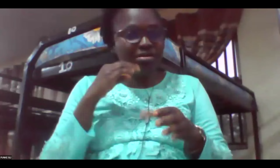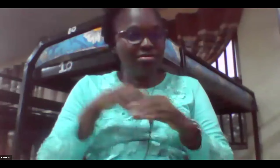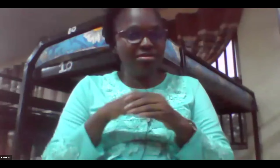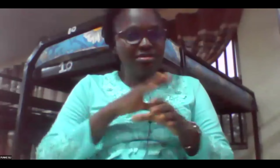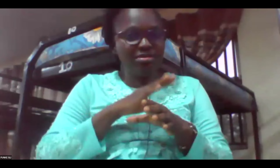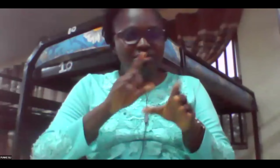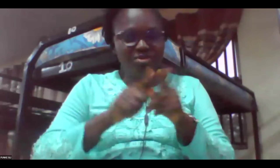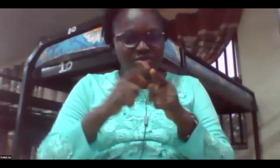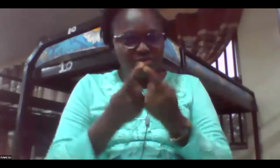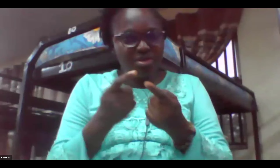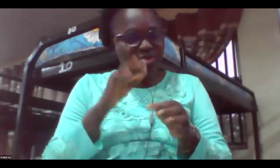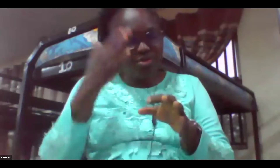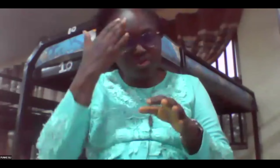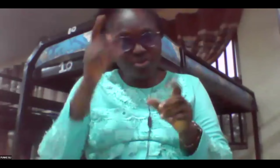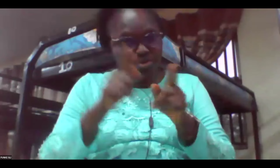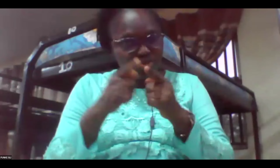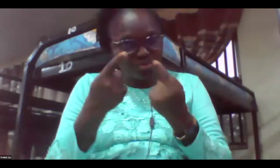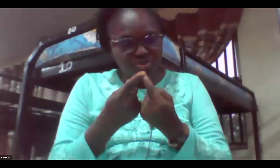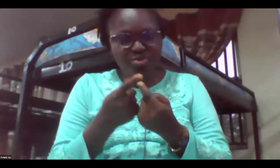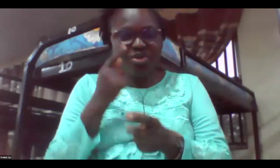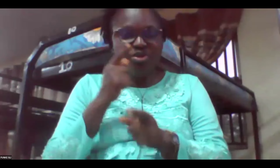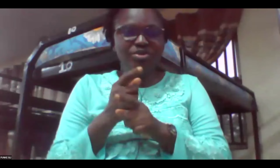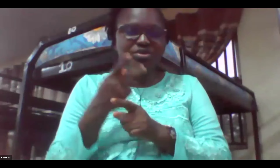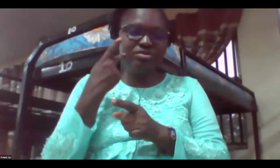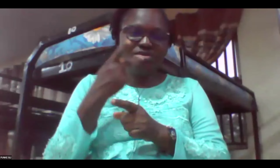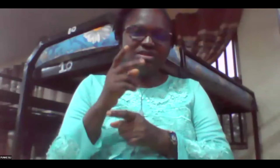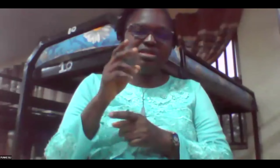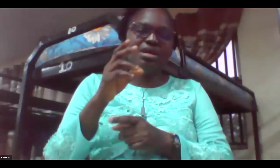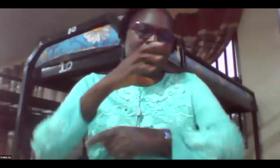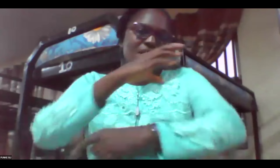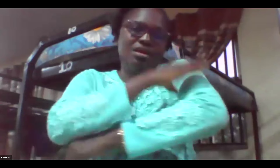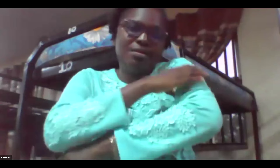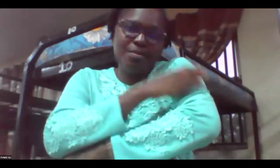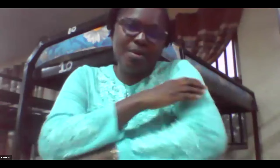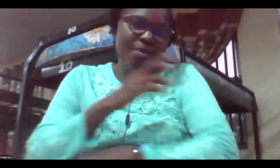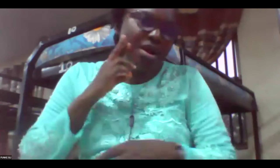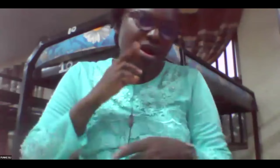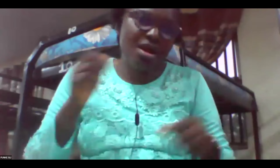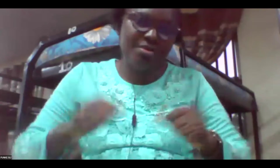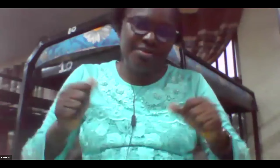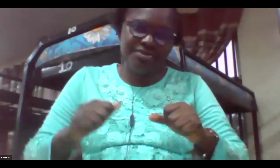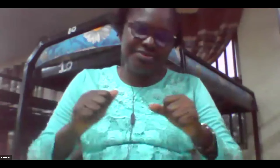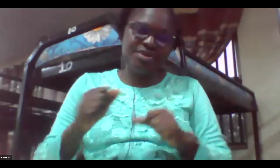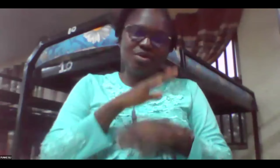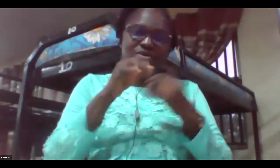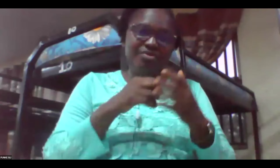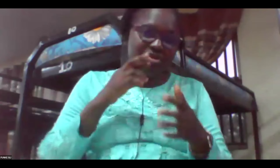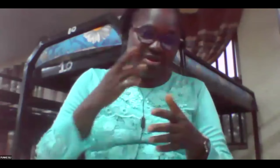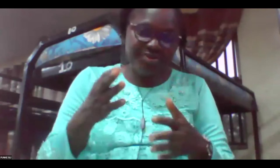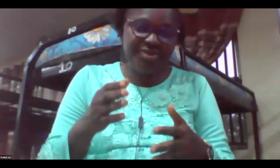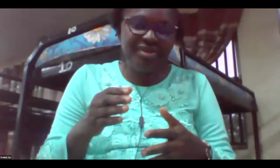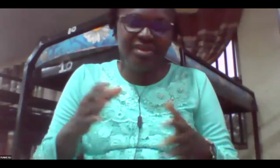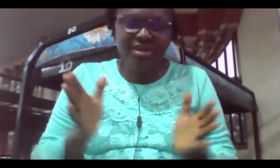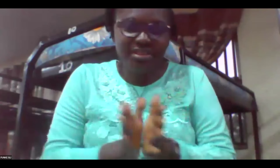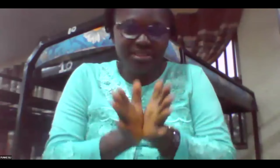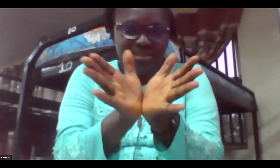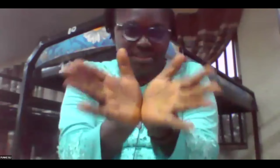If you don't know the Whatsapp group, you just see the right empower her ability, which I know you're all there. Then you are going to see what is called general announcement.